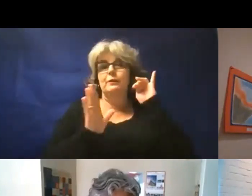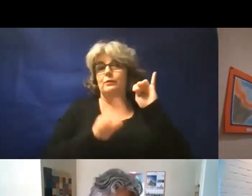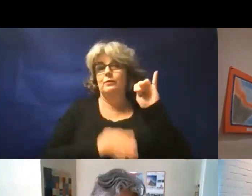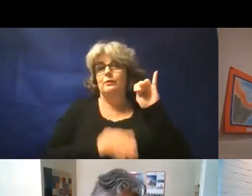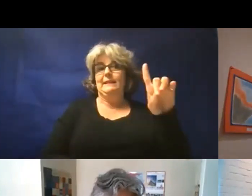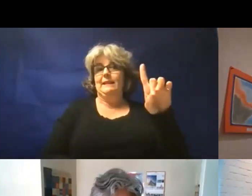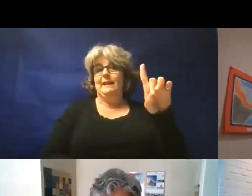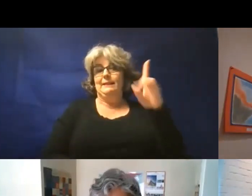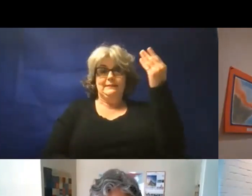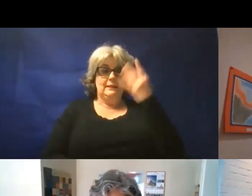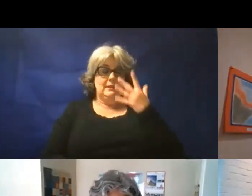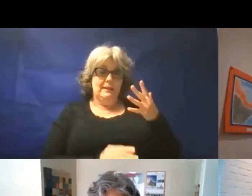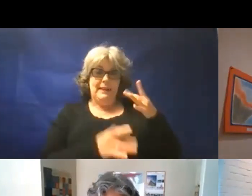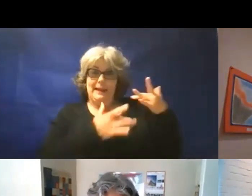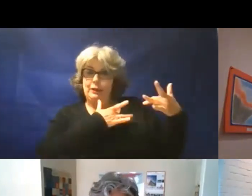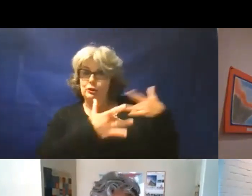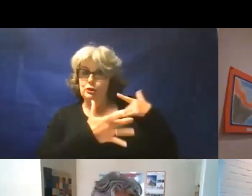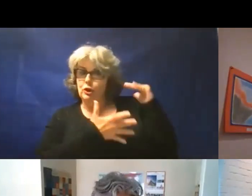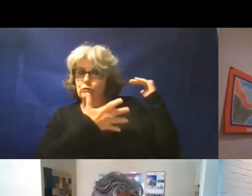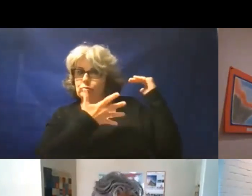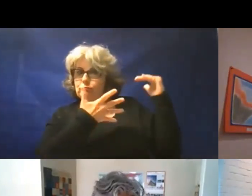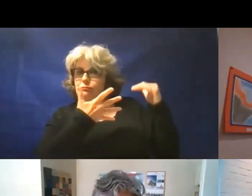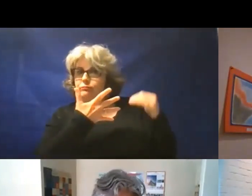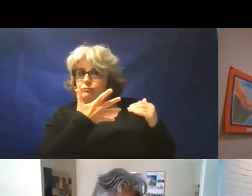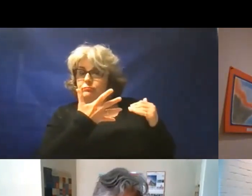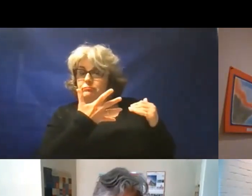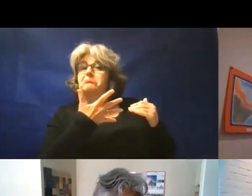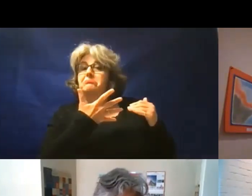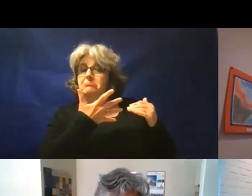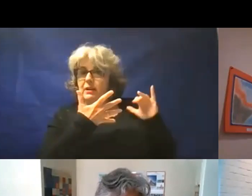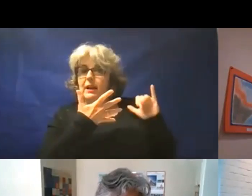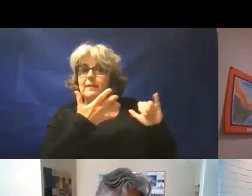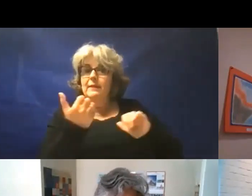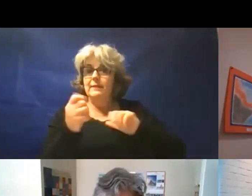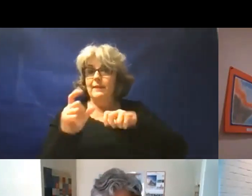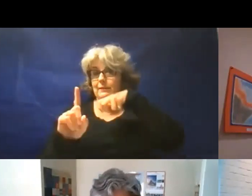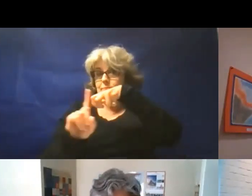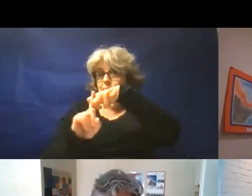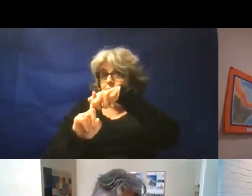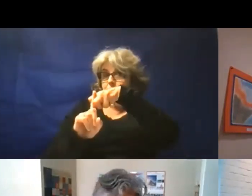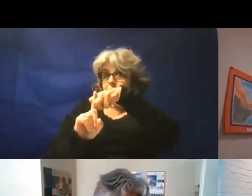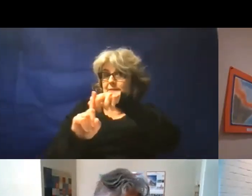about what the concerns are and then from there approaching the student and saying hey listen i